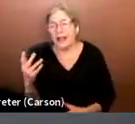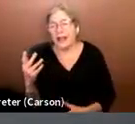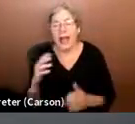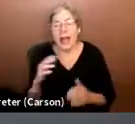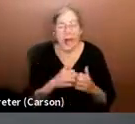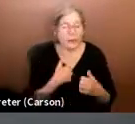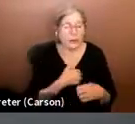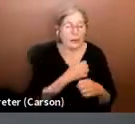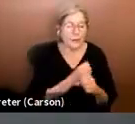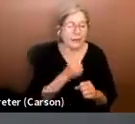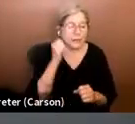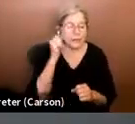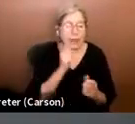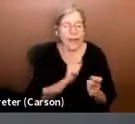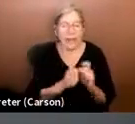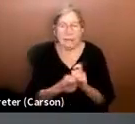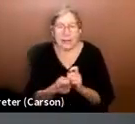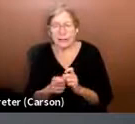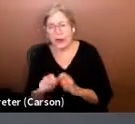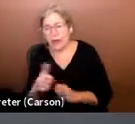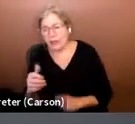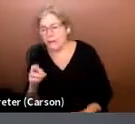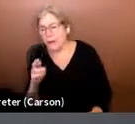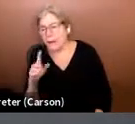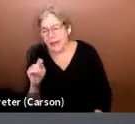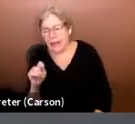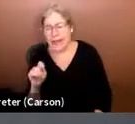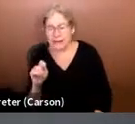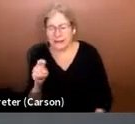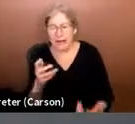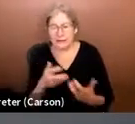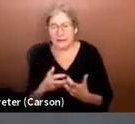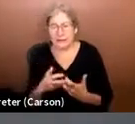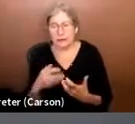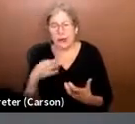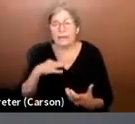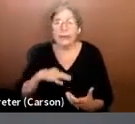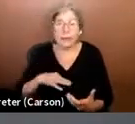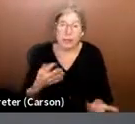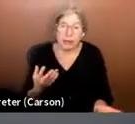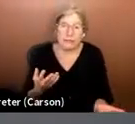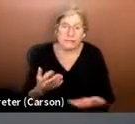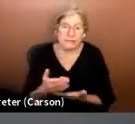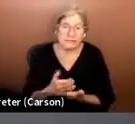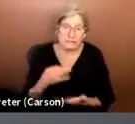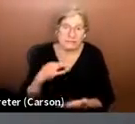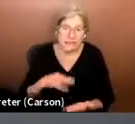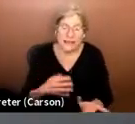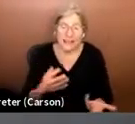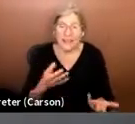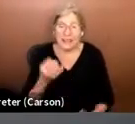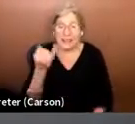these audio adaptations or other format adaptations profitable? And the